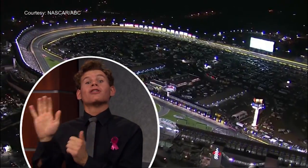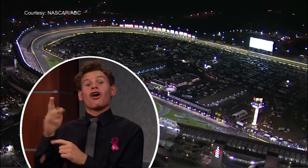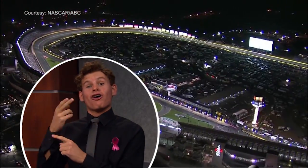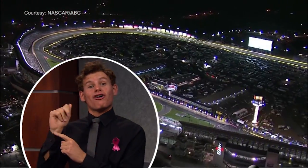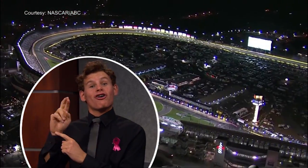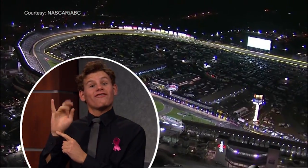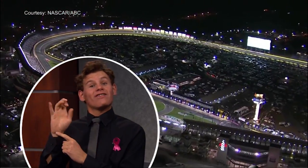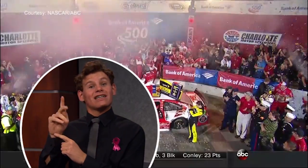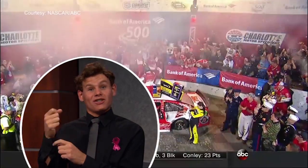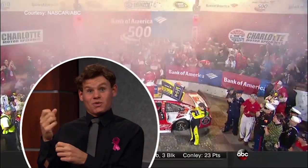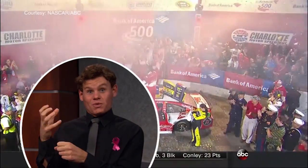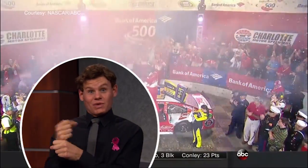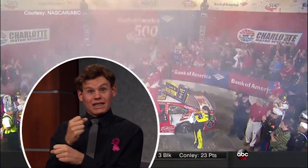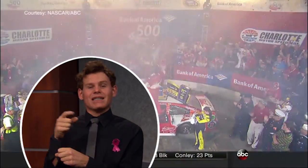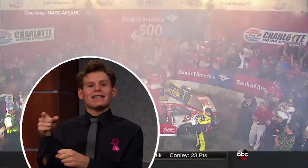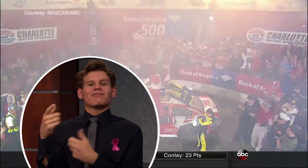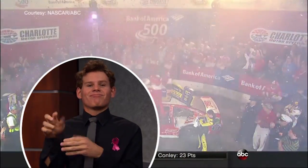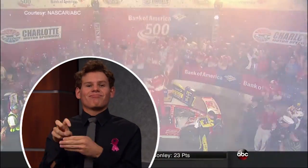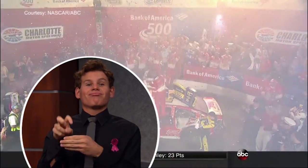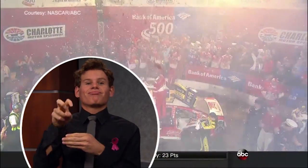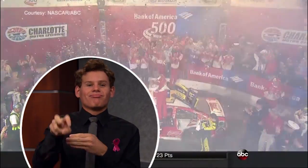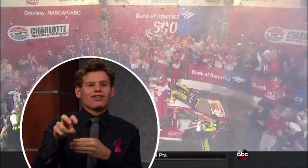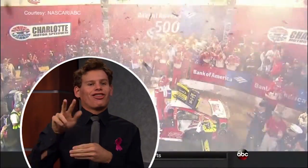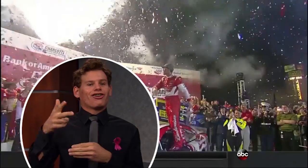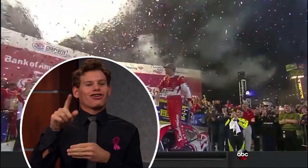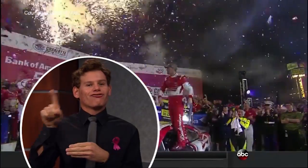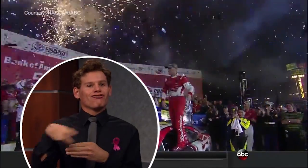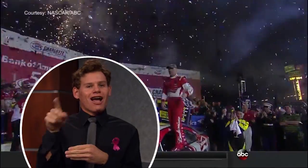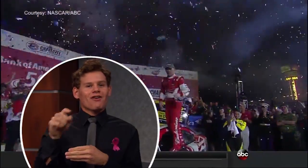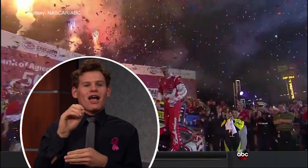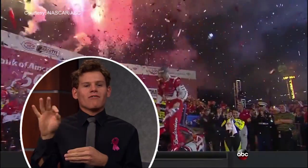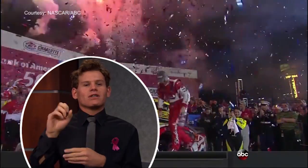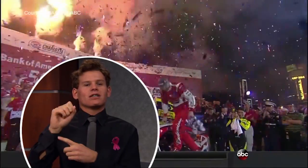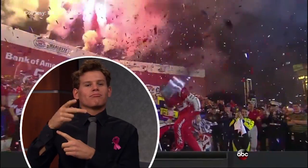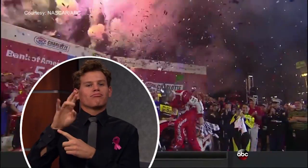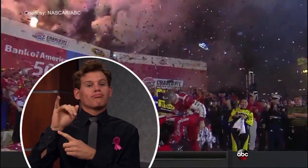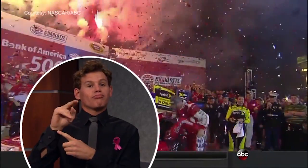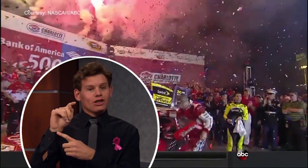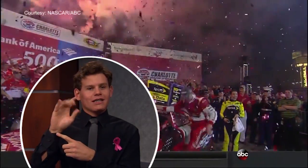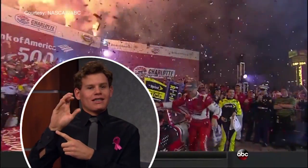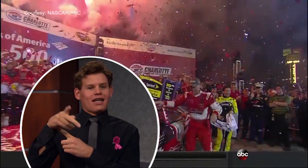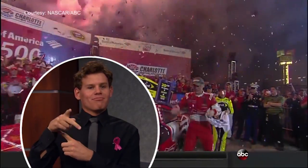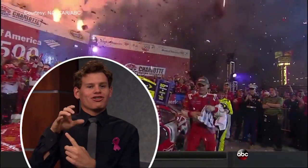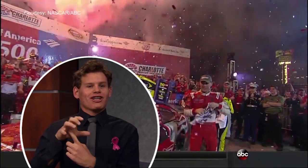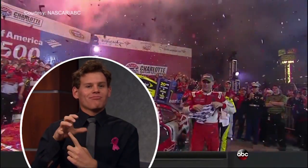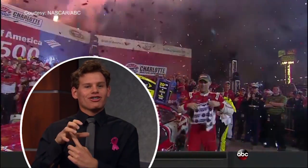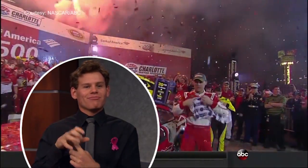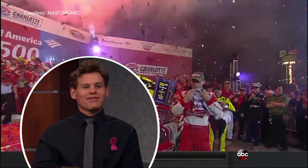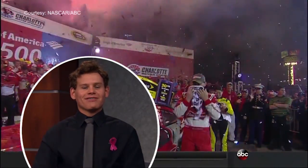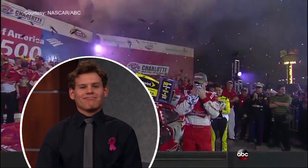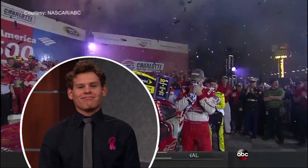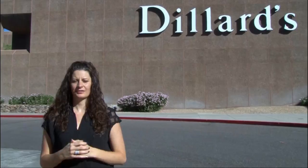fine. With this win.. Harvick moves on to the 3rd round of the Sprint Cup championship.